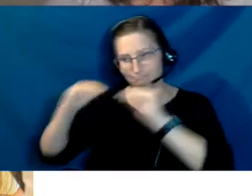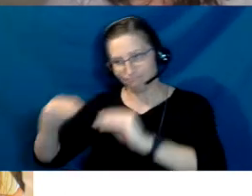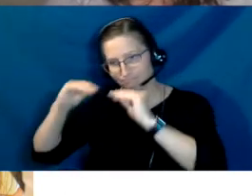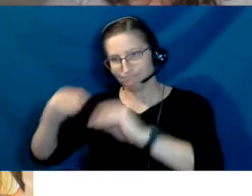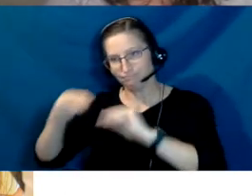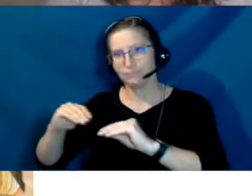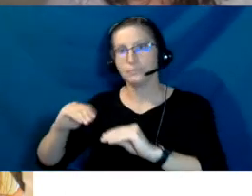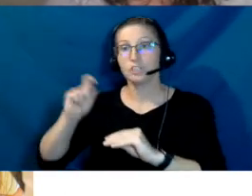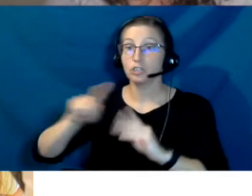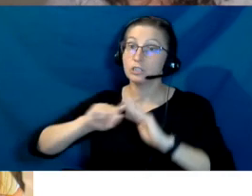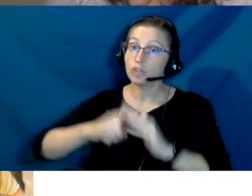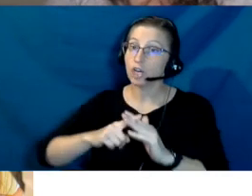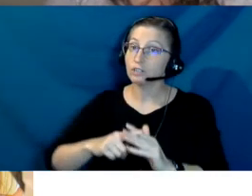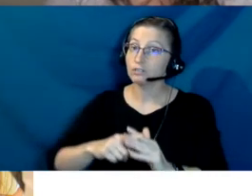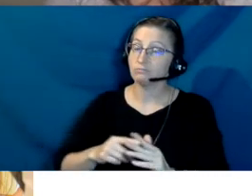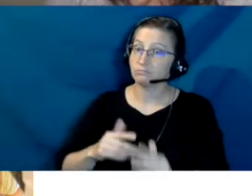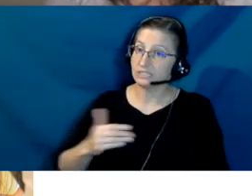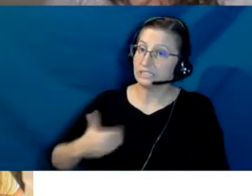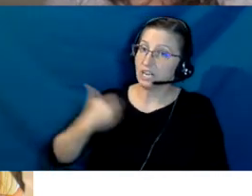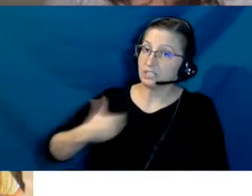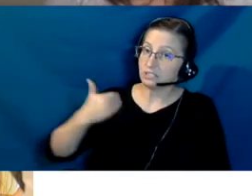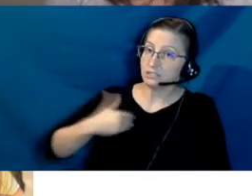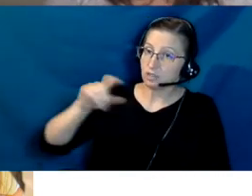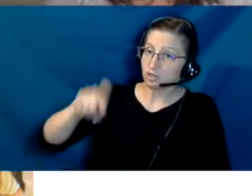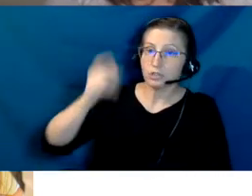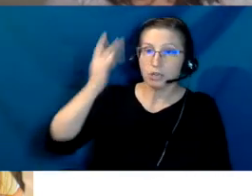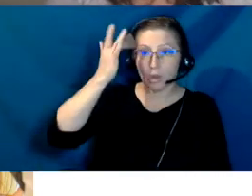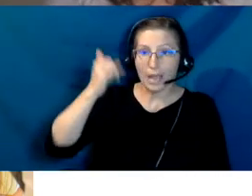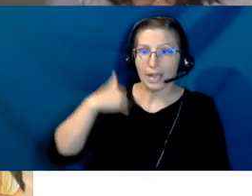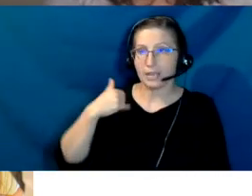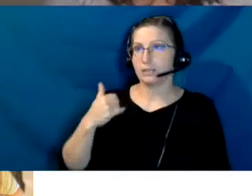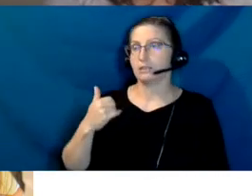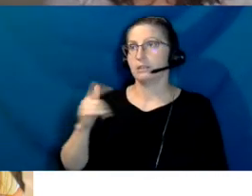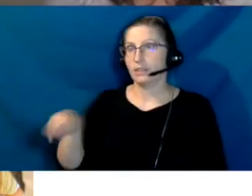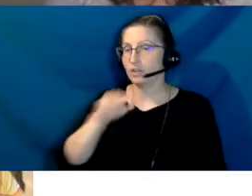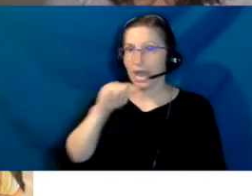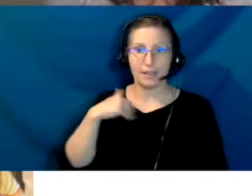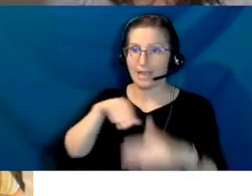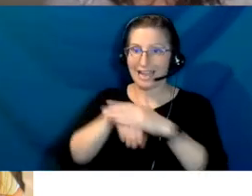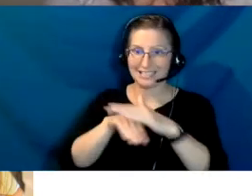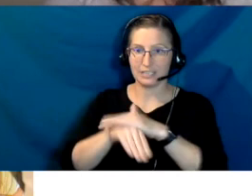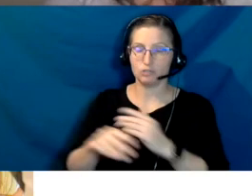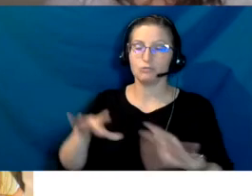at an earlier age, just due to that lack of access to that incidental learning, as well